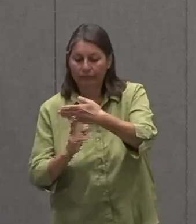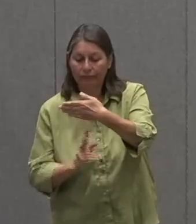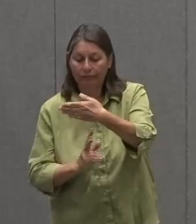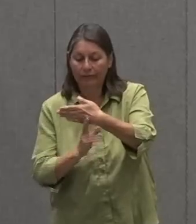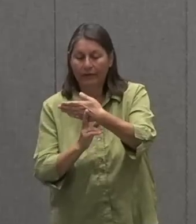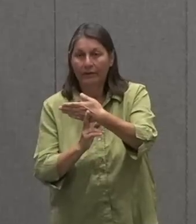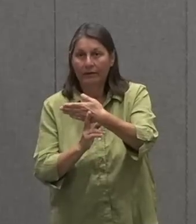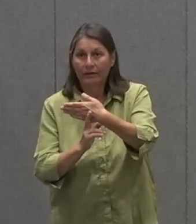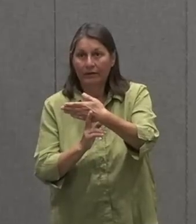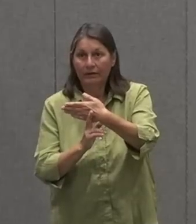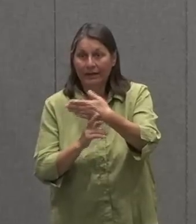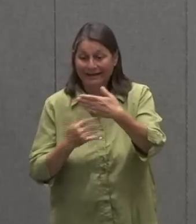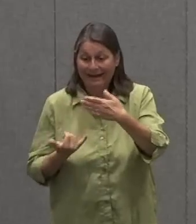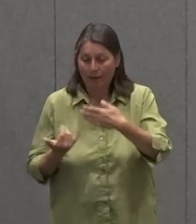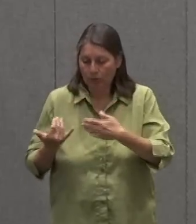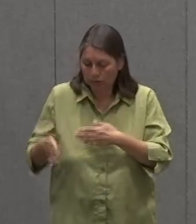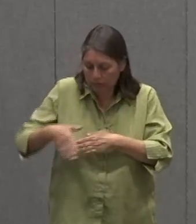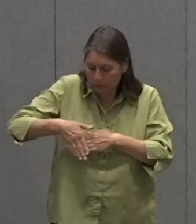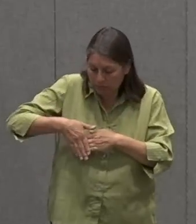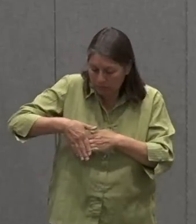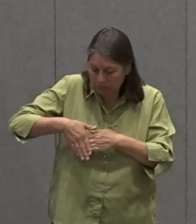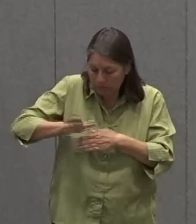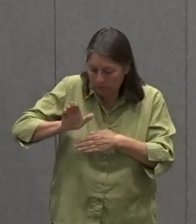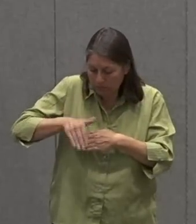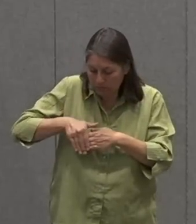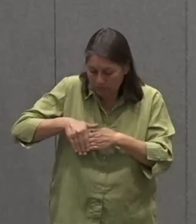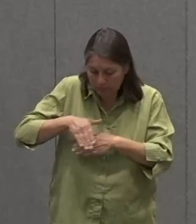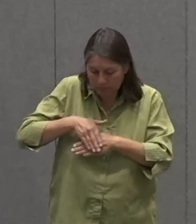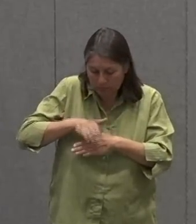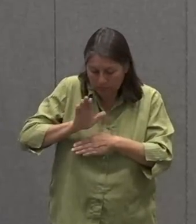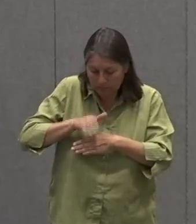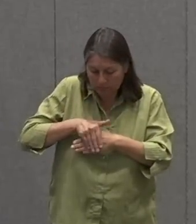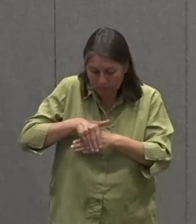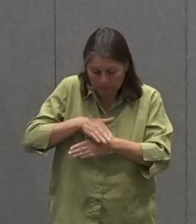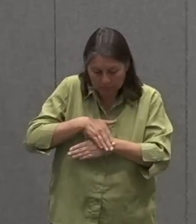This is where I'm going to put my three vocabulary words, and I'm gonna tell you those in just a minute.